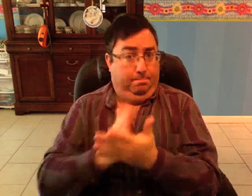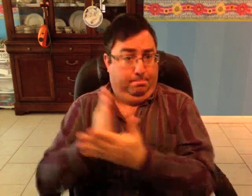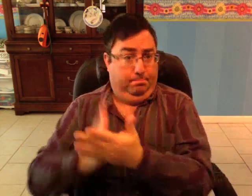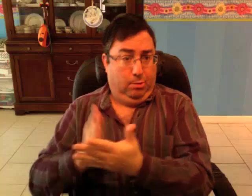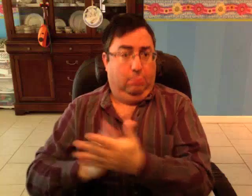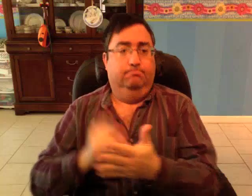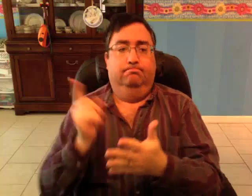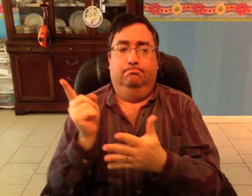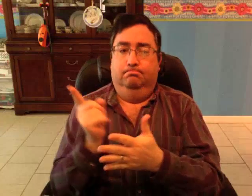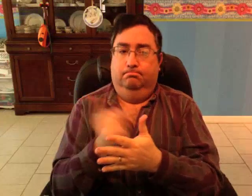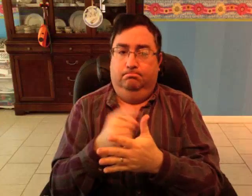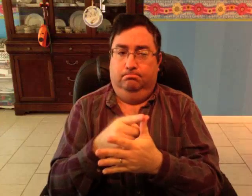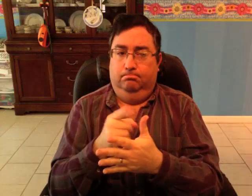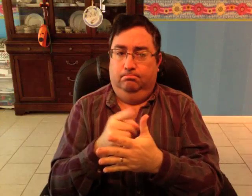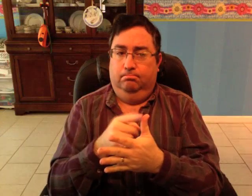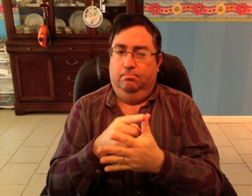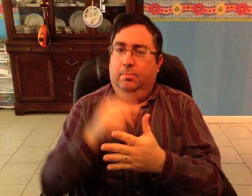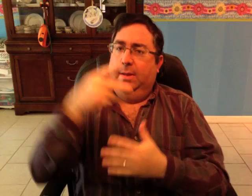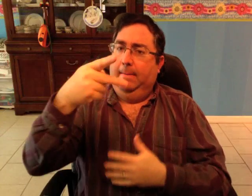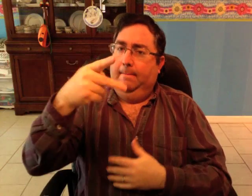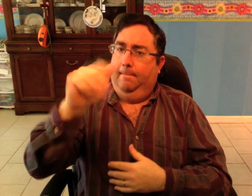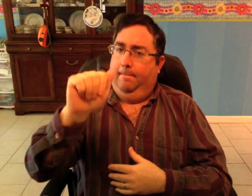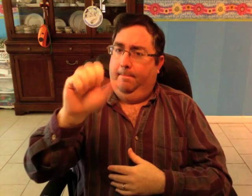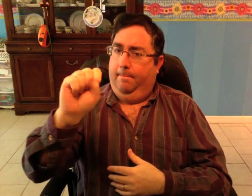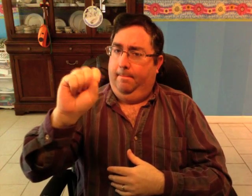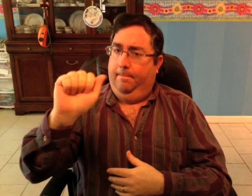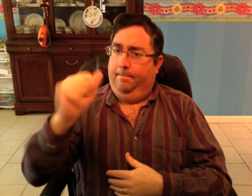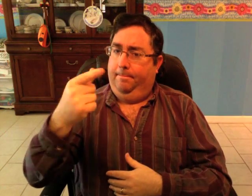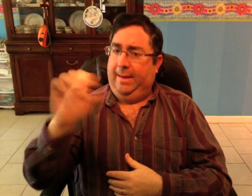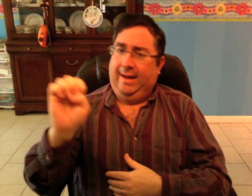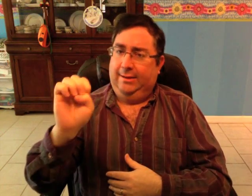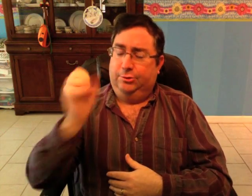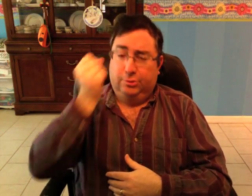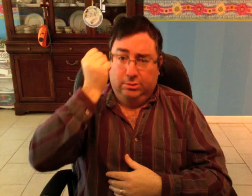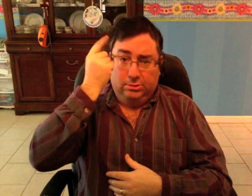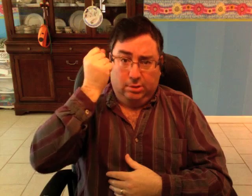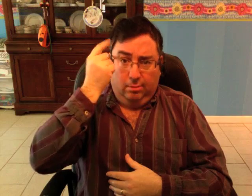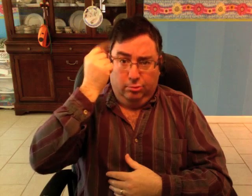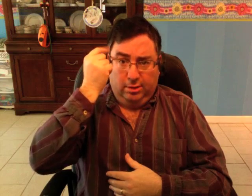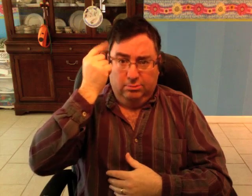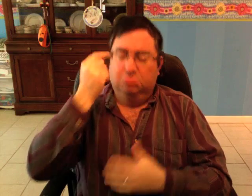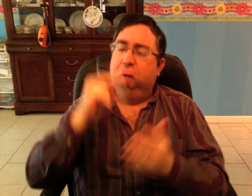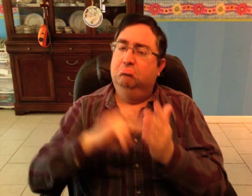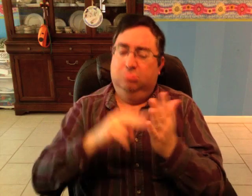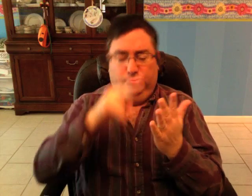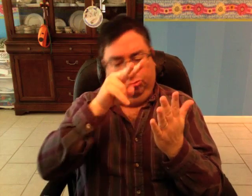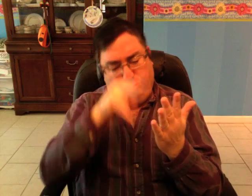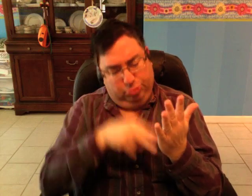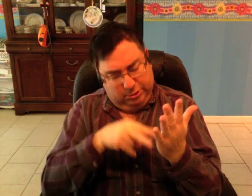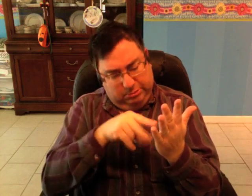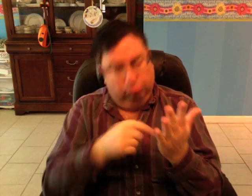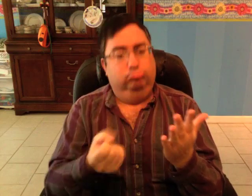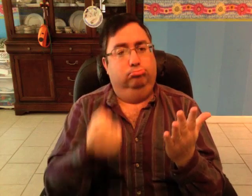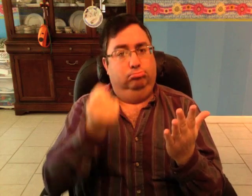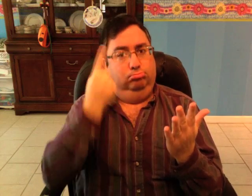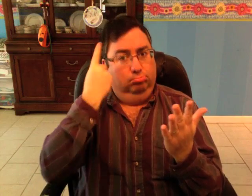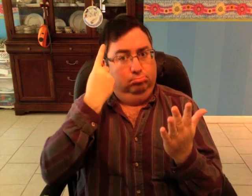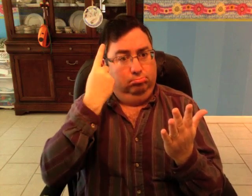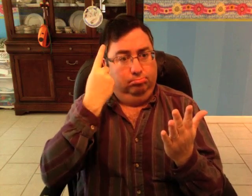Passage (reading) comprehension,